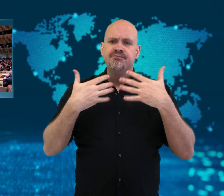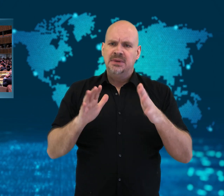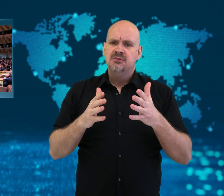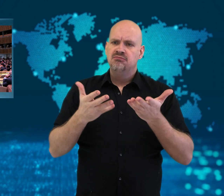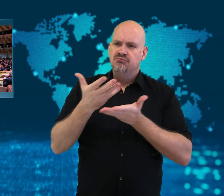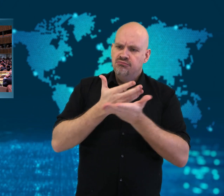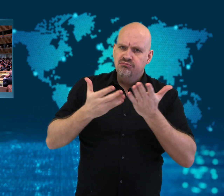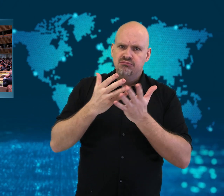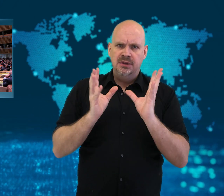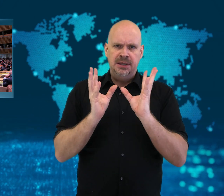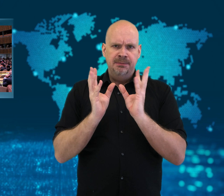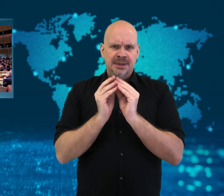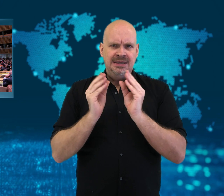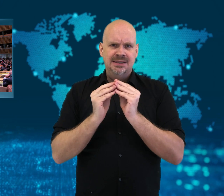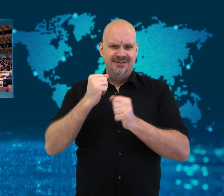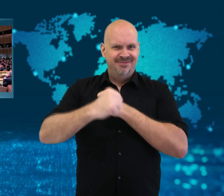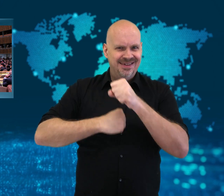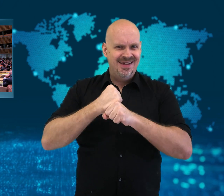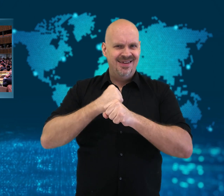On Monday,